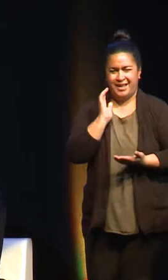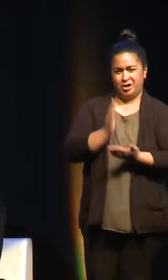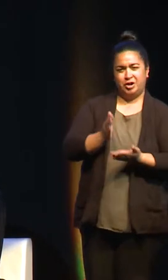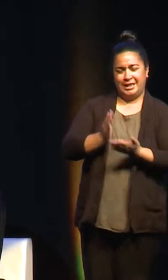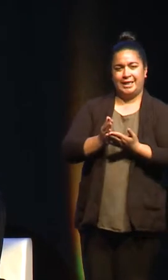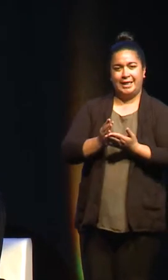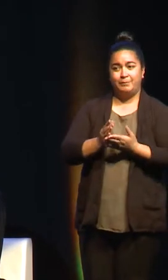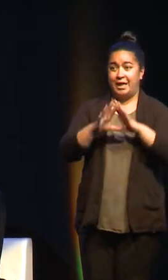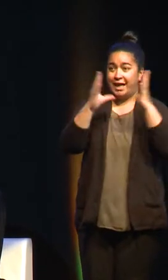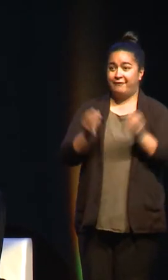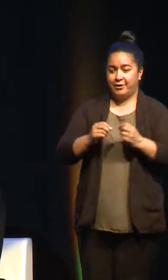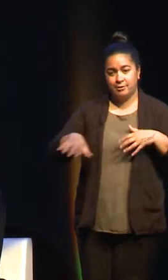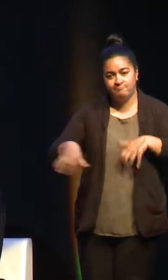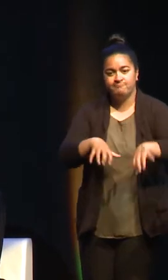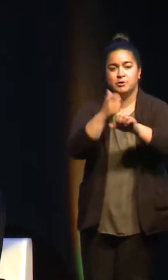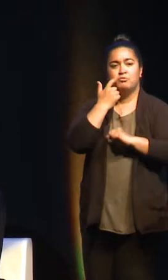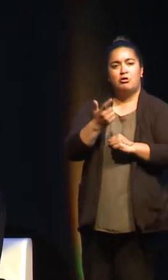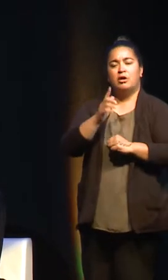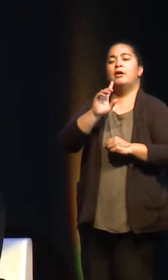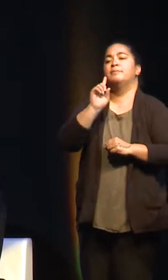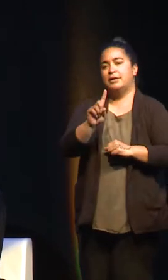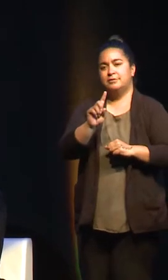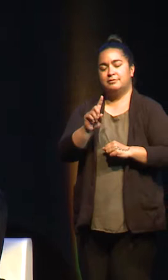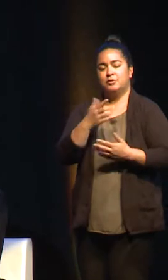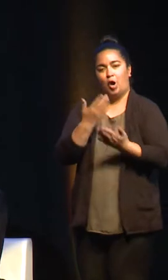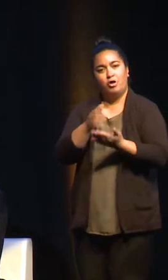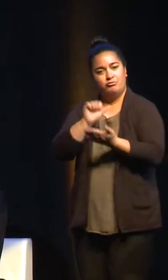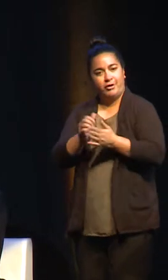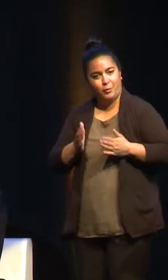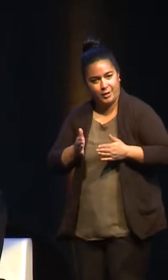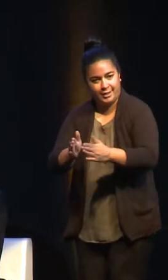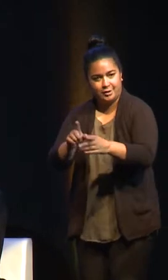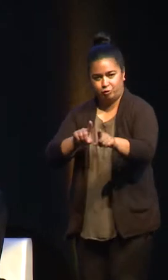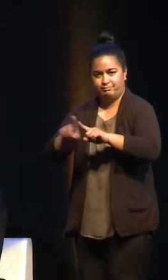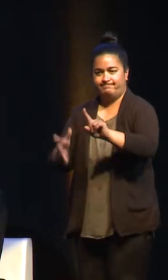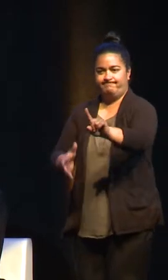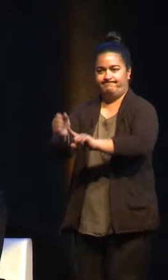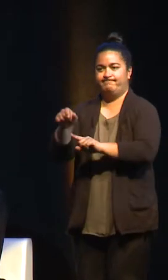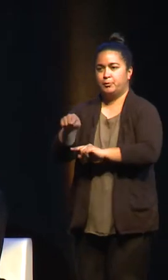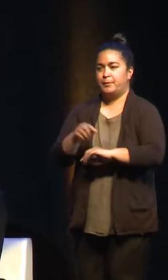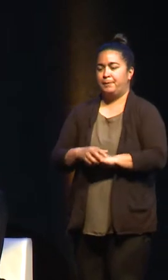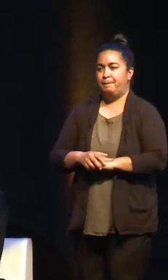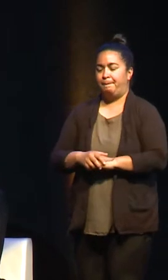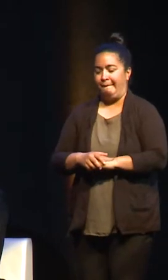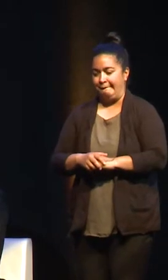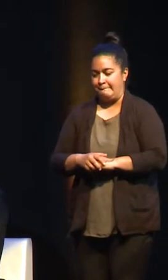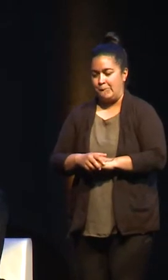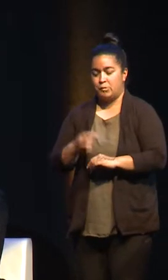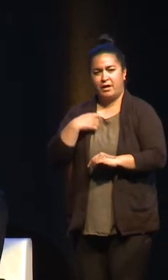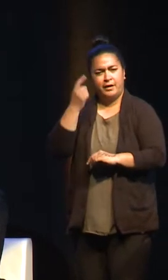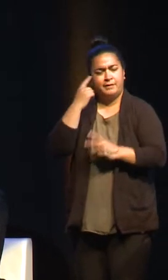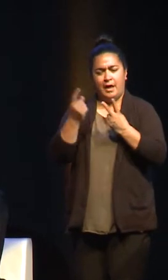you need to kind of get on that get on that pathway. And I think the other thing is, as